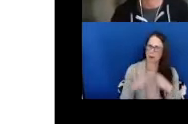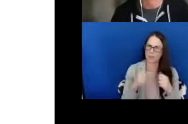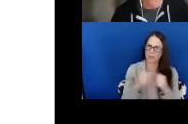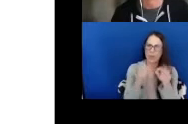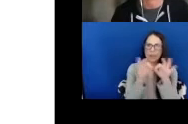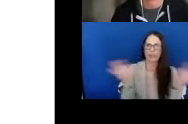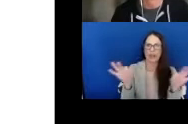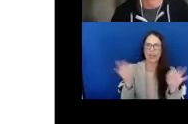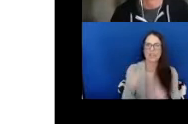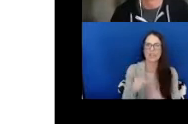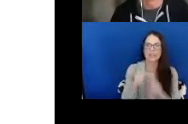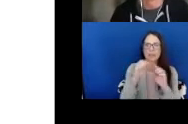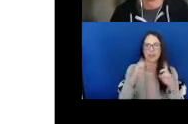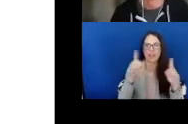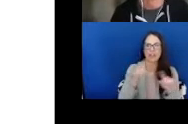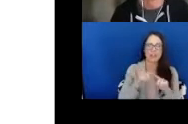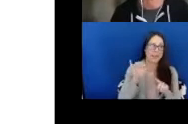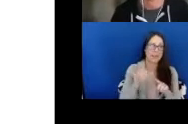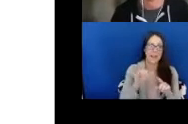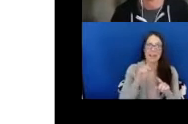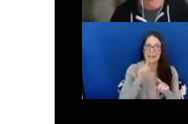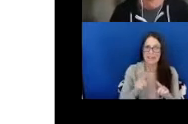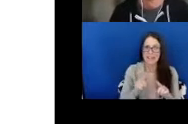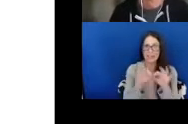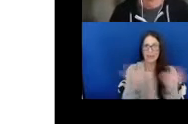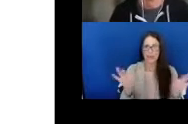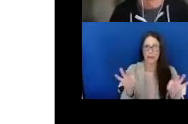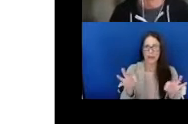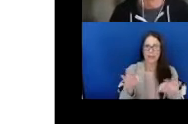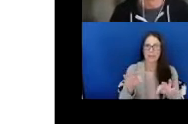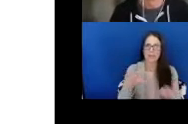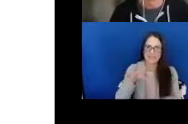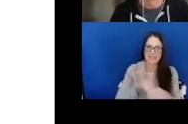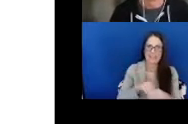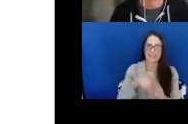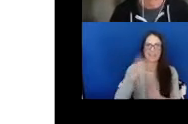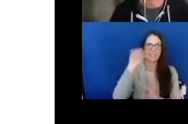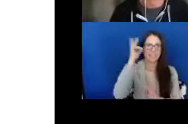is the phrase that is enshrined in federal law. And so I'm going to use it, instead of